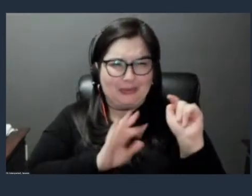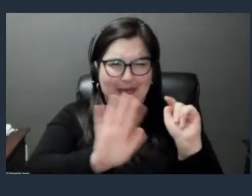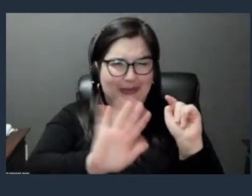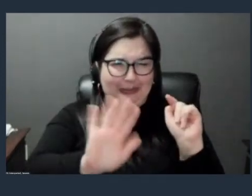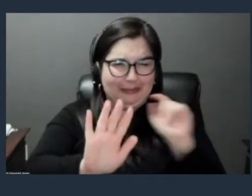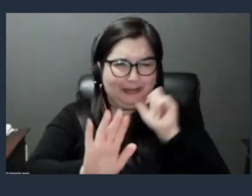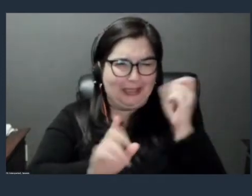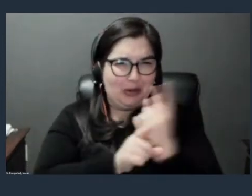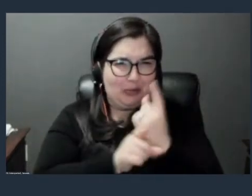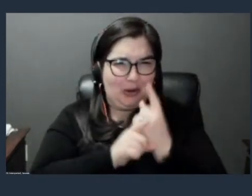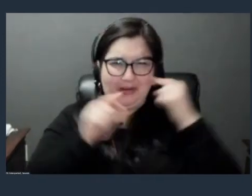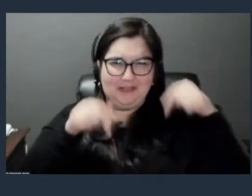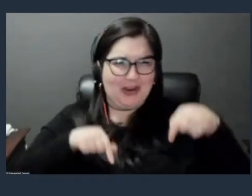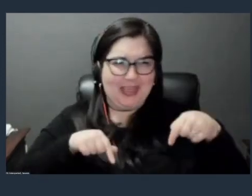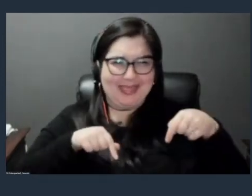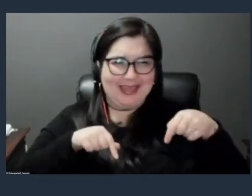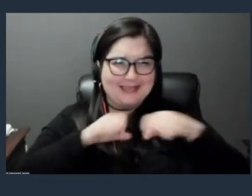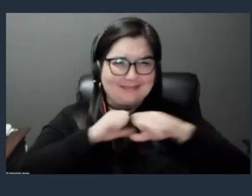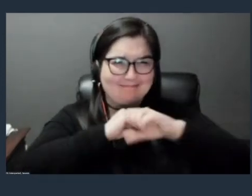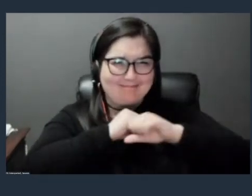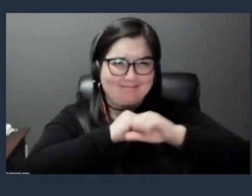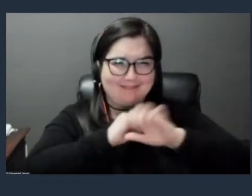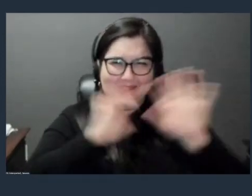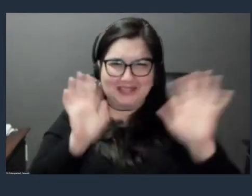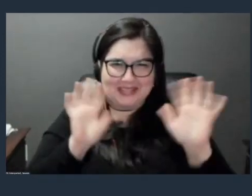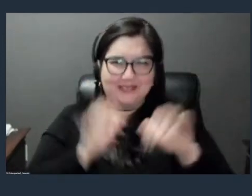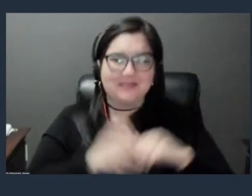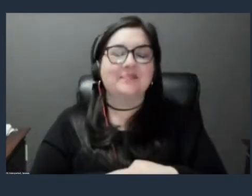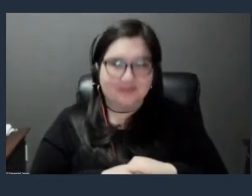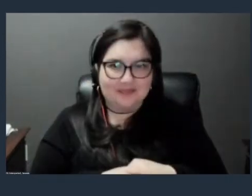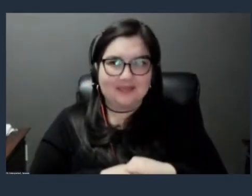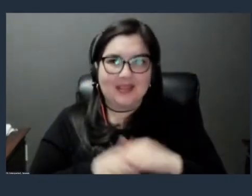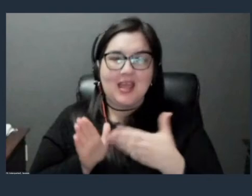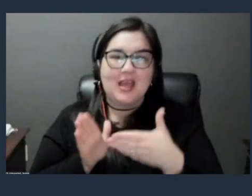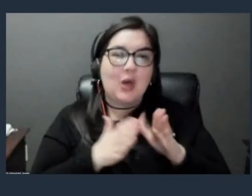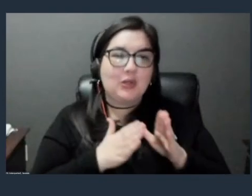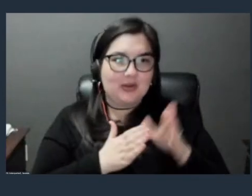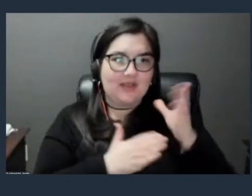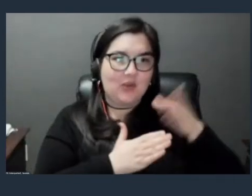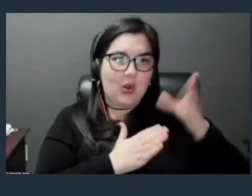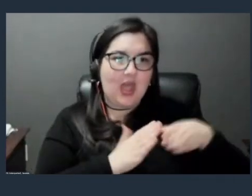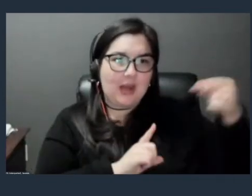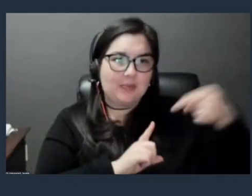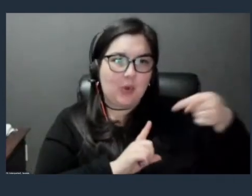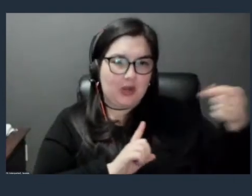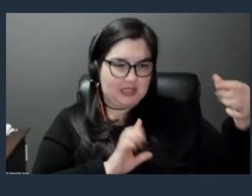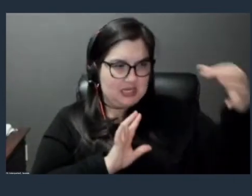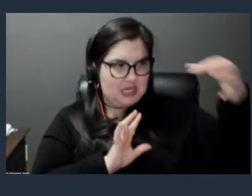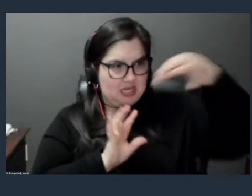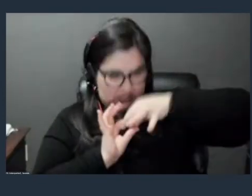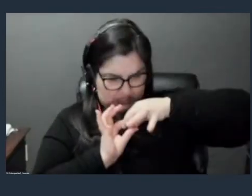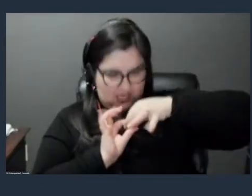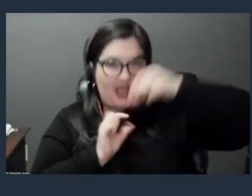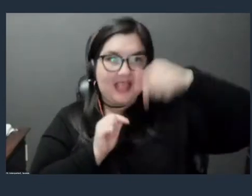So it's a way to get alternative endpoints into this bucket. And you saw with our multi-region presentation,